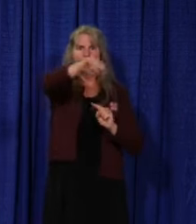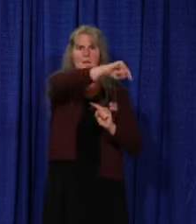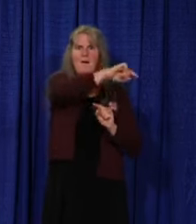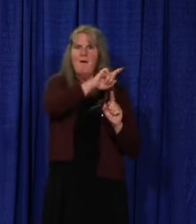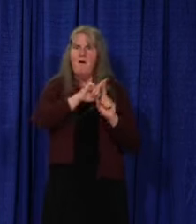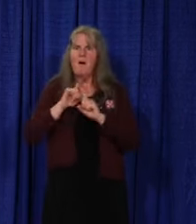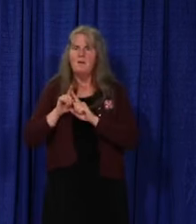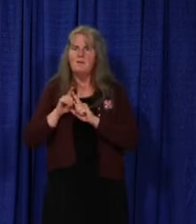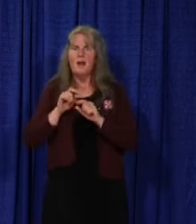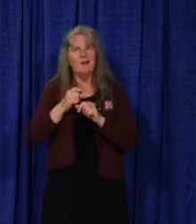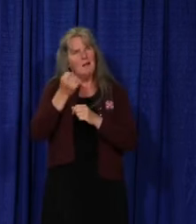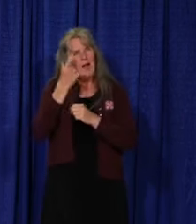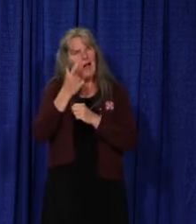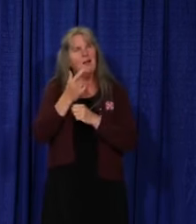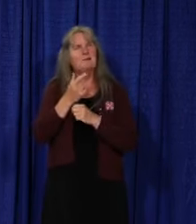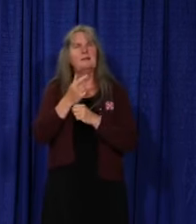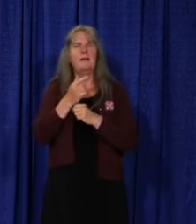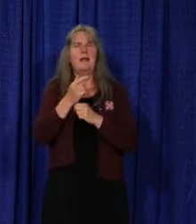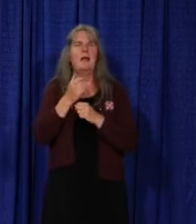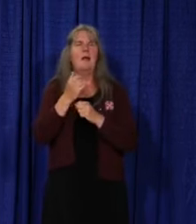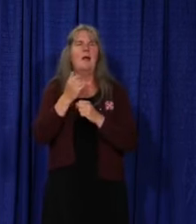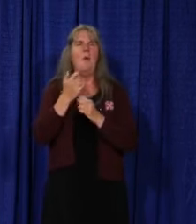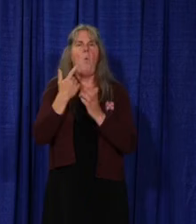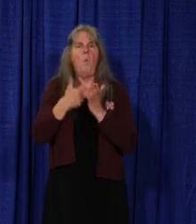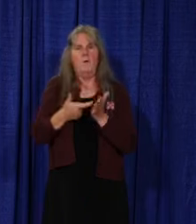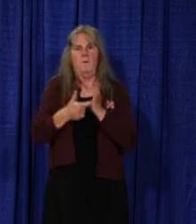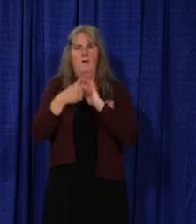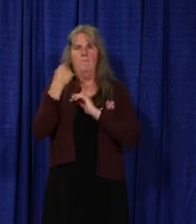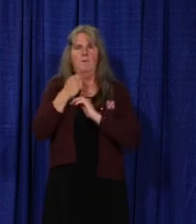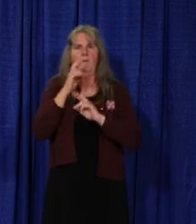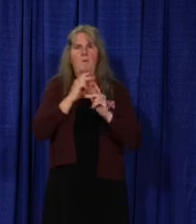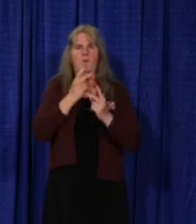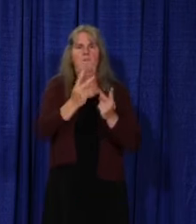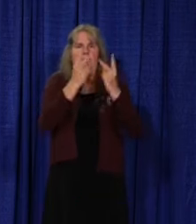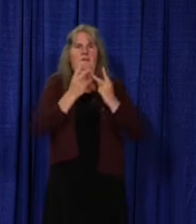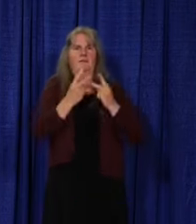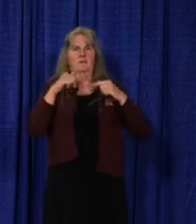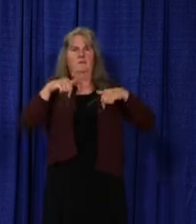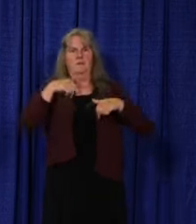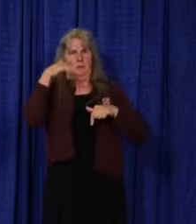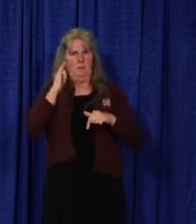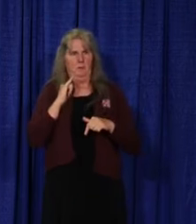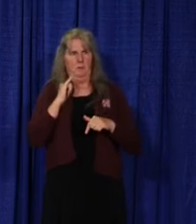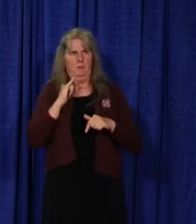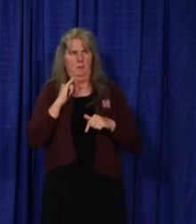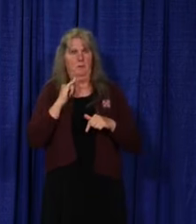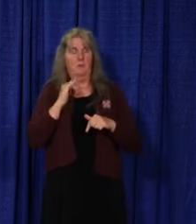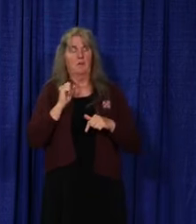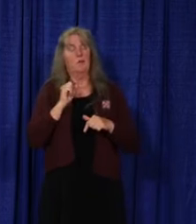understanding the parameters for people who are travelling as well. The responsibility is on the